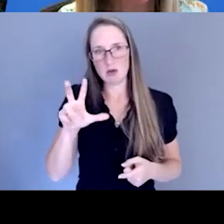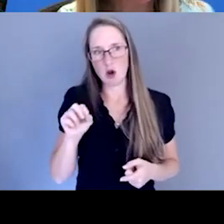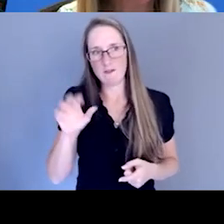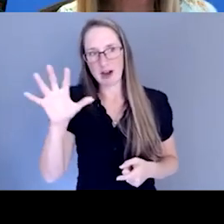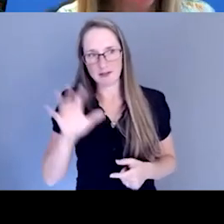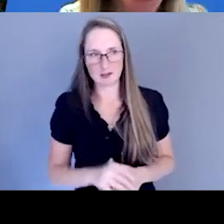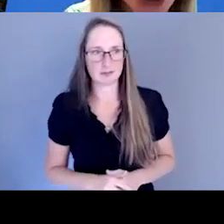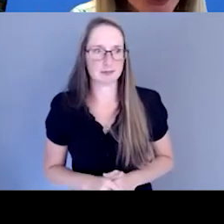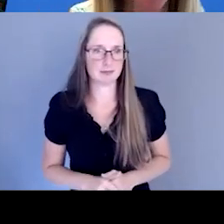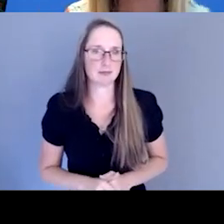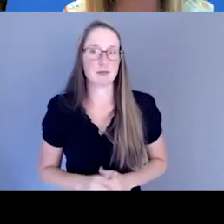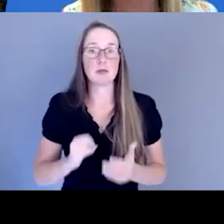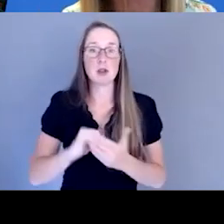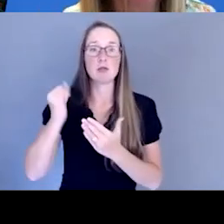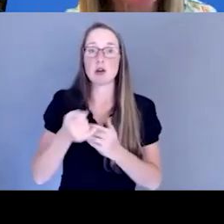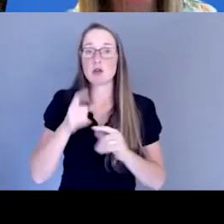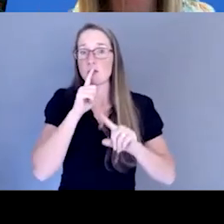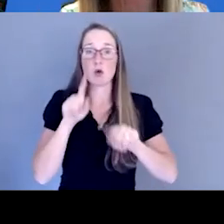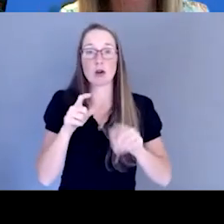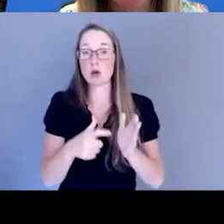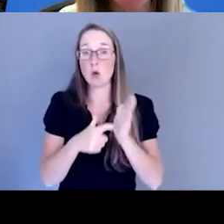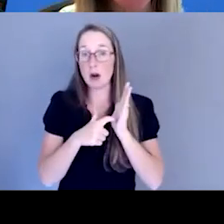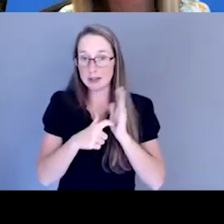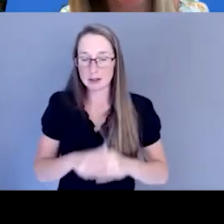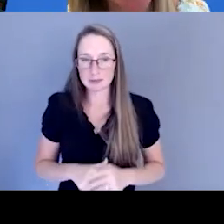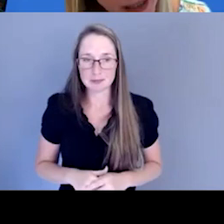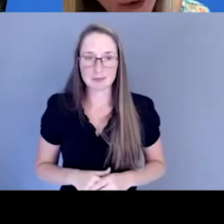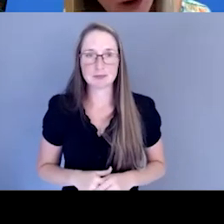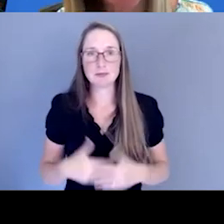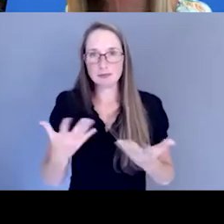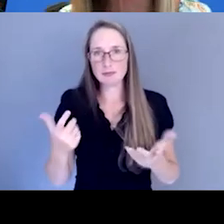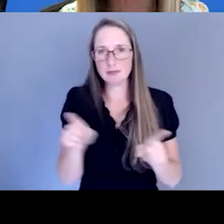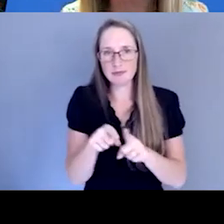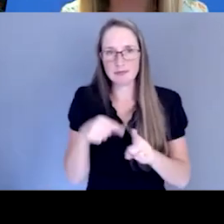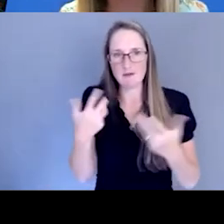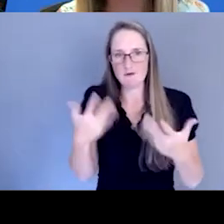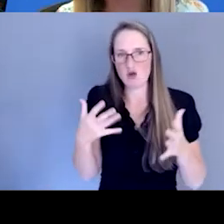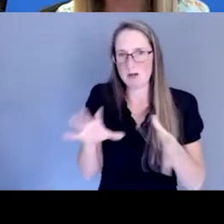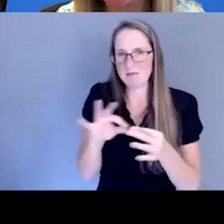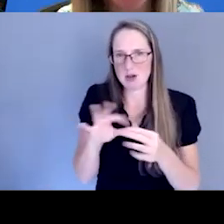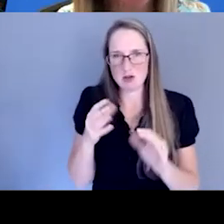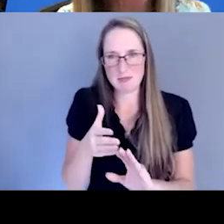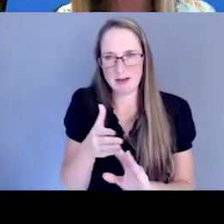Project reporting requirements. As I've already mentioned before, when I started,